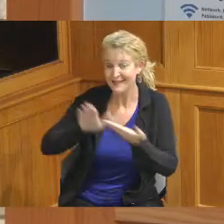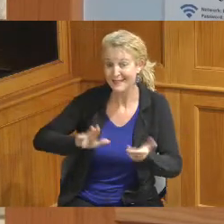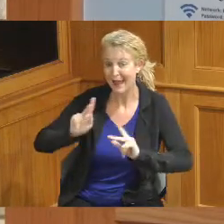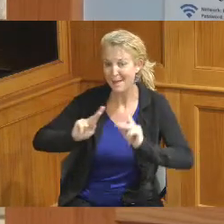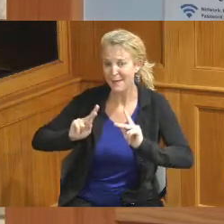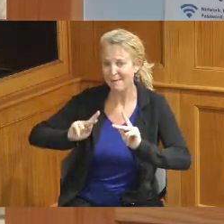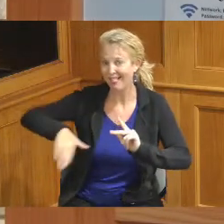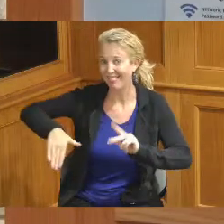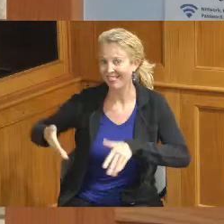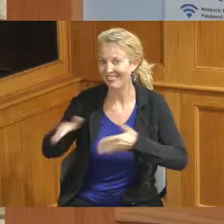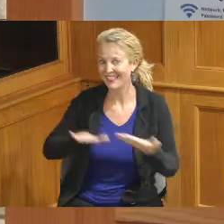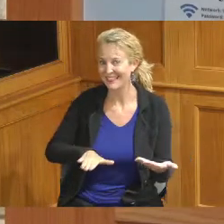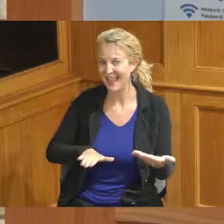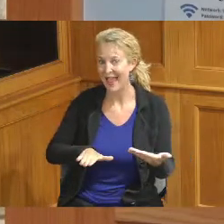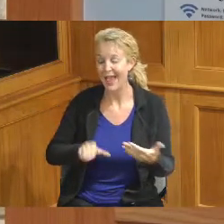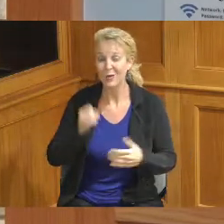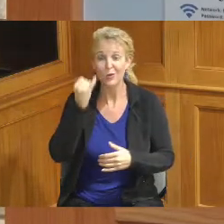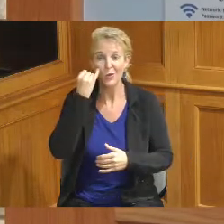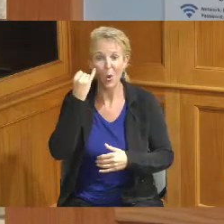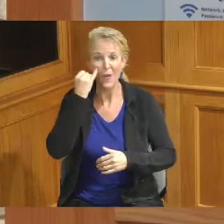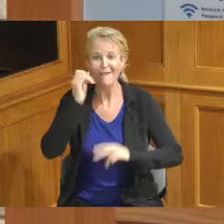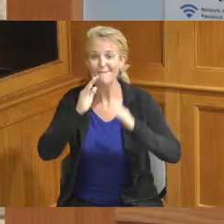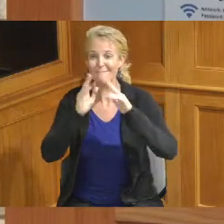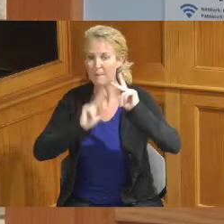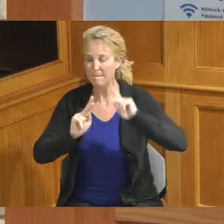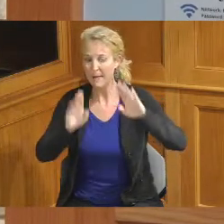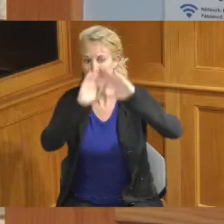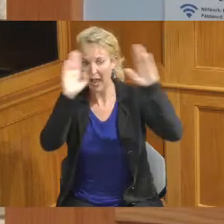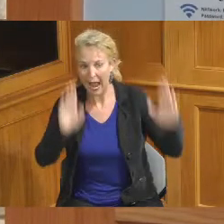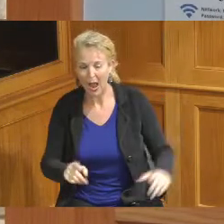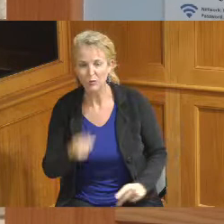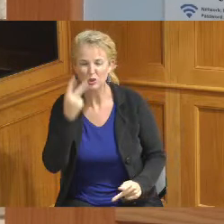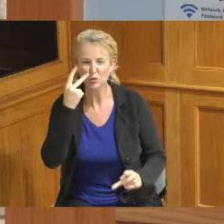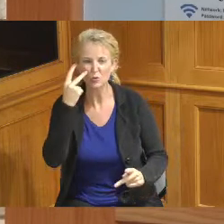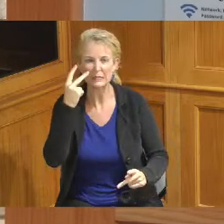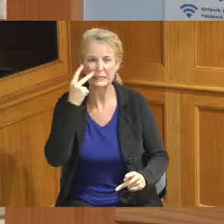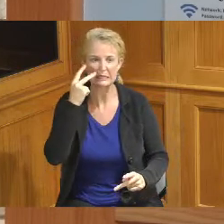when you go out in people in front of people's houses they got skulls out there it represents